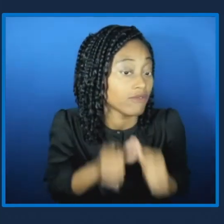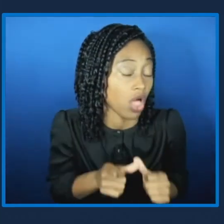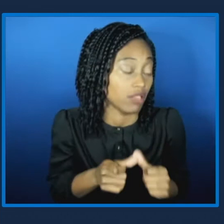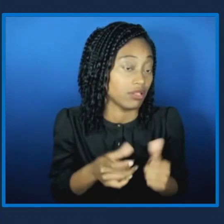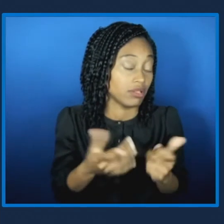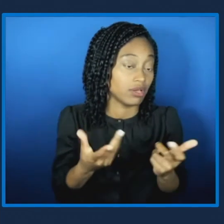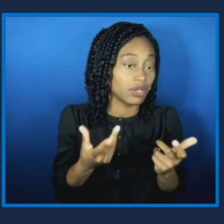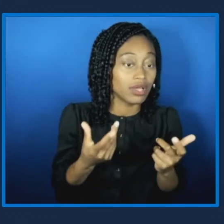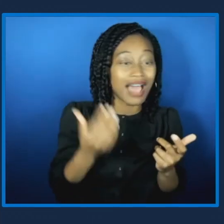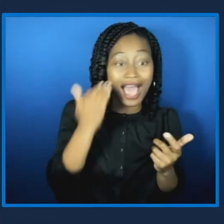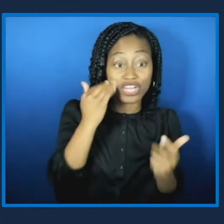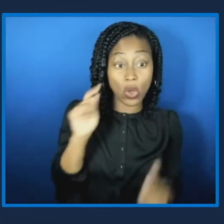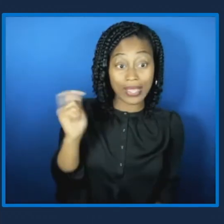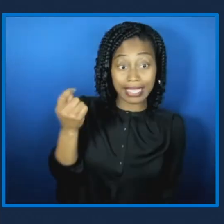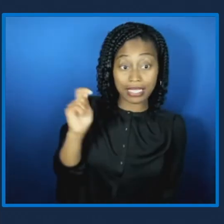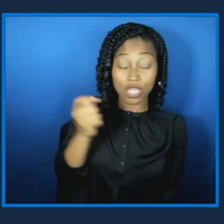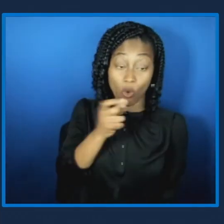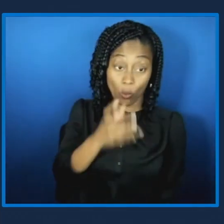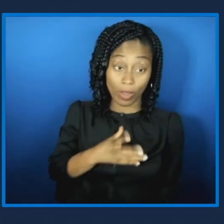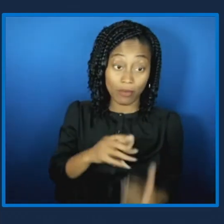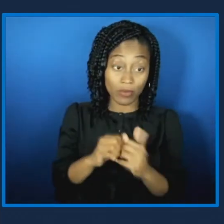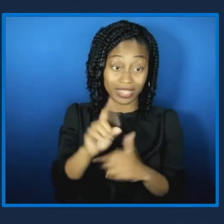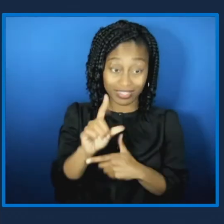women with disabilities have been using technology